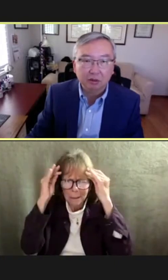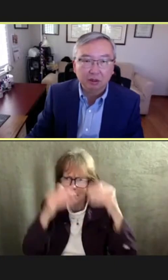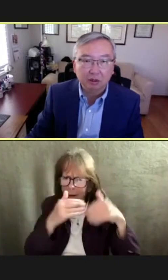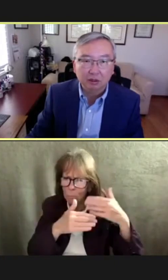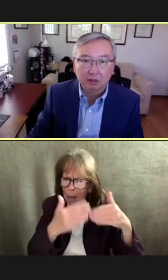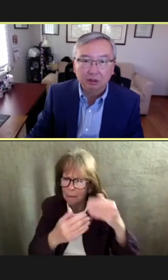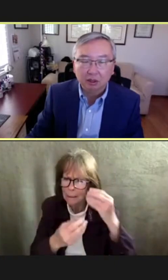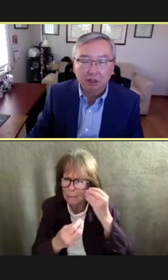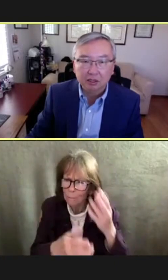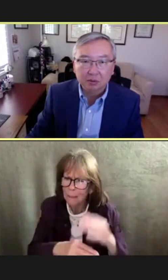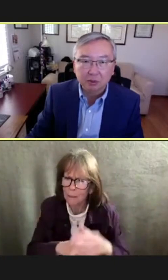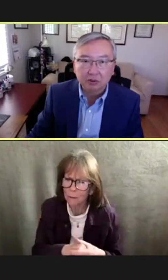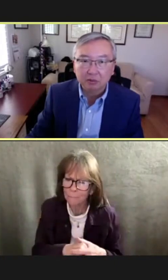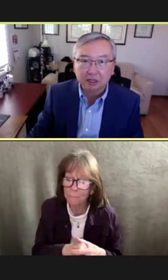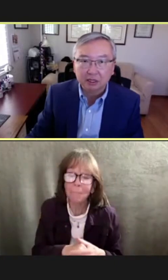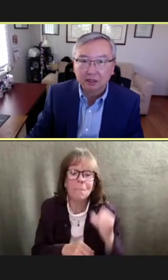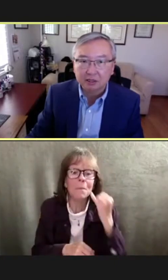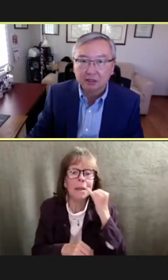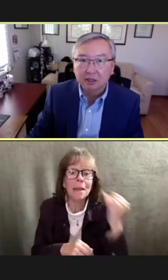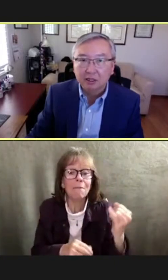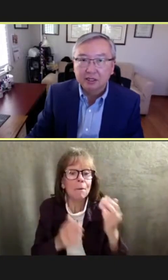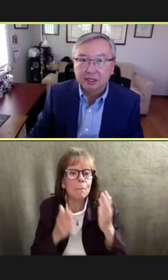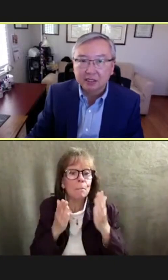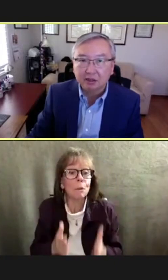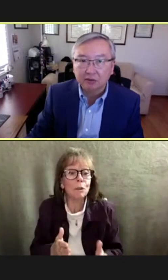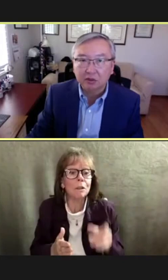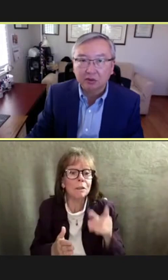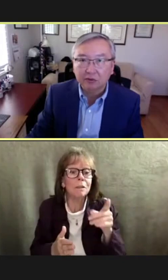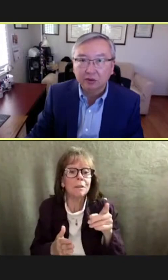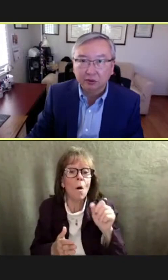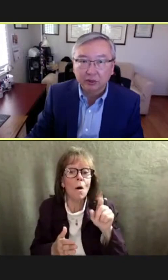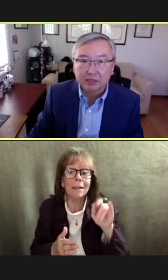that is sensitive to fluorescent light,